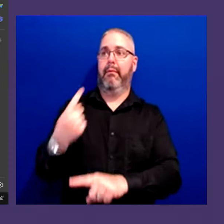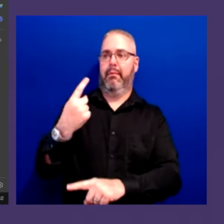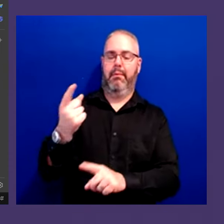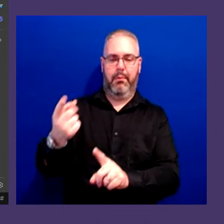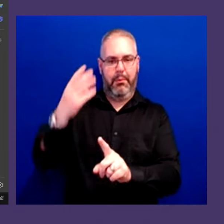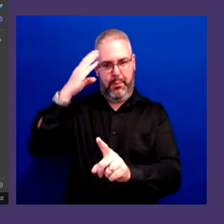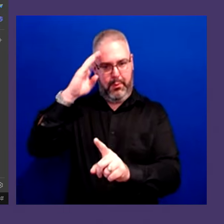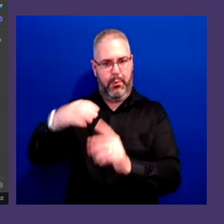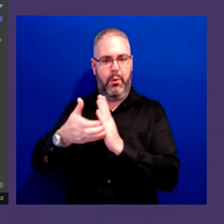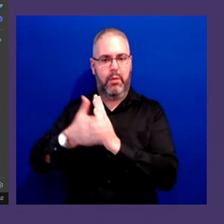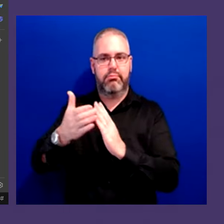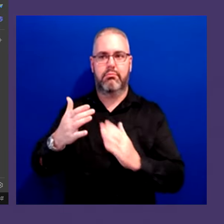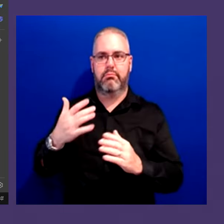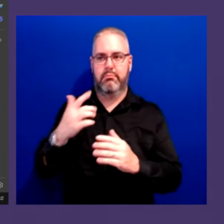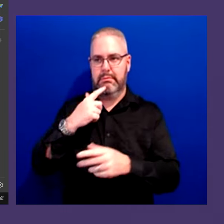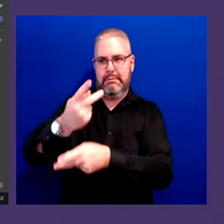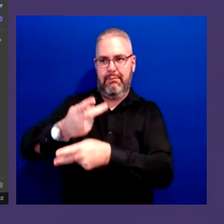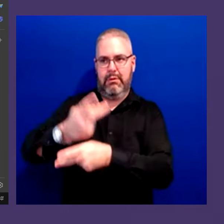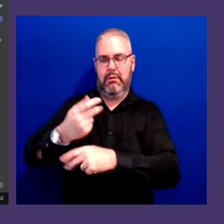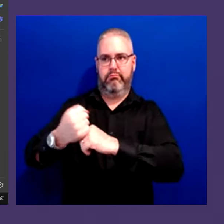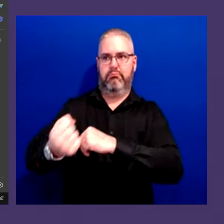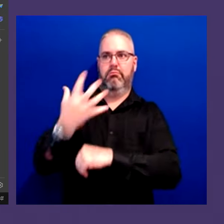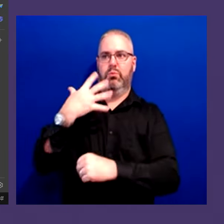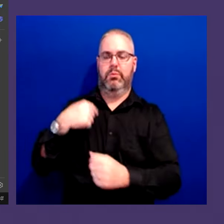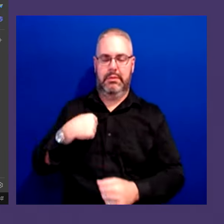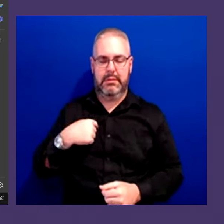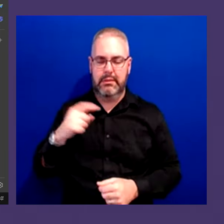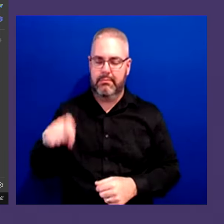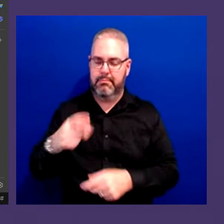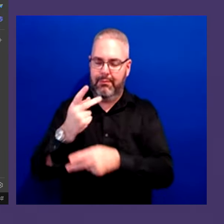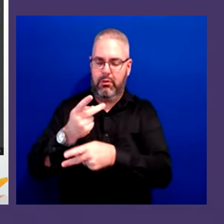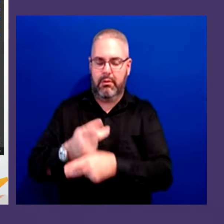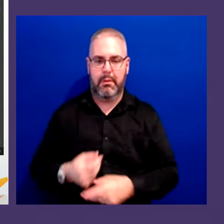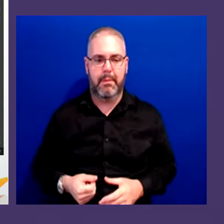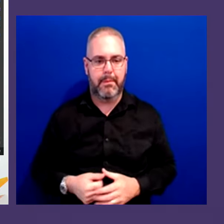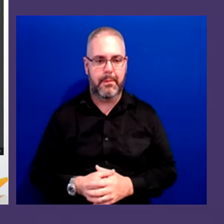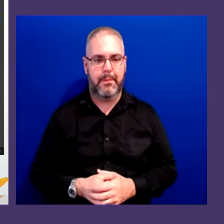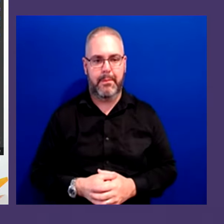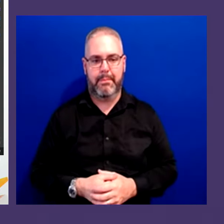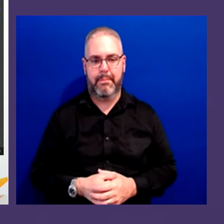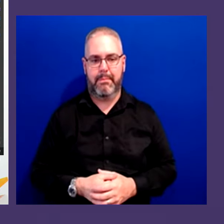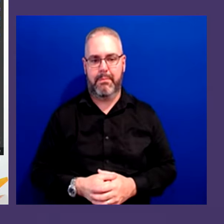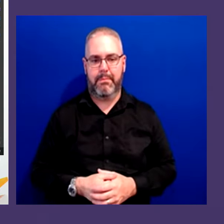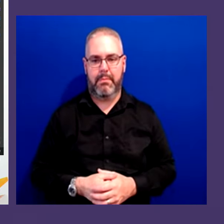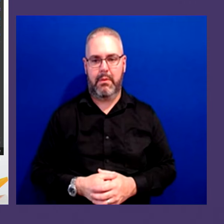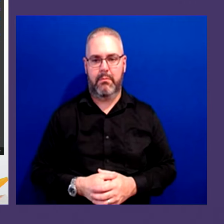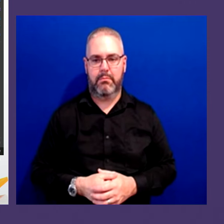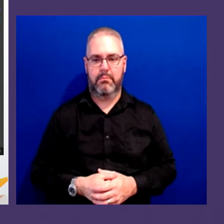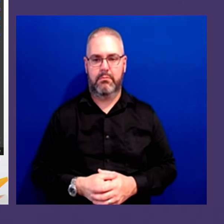careful about what they share with me.